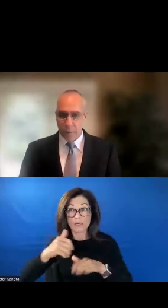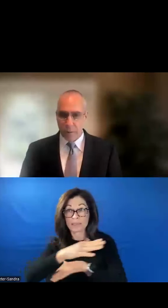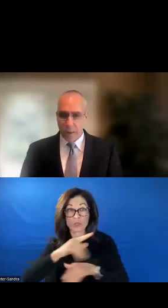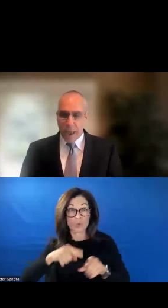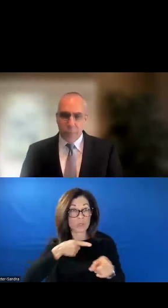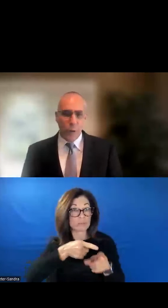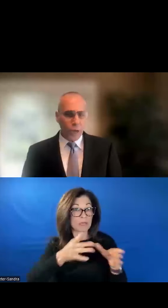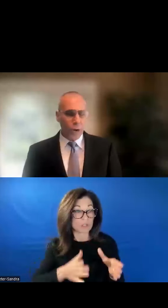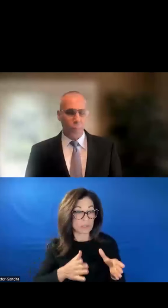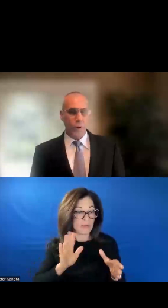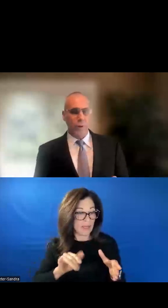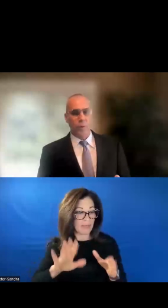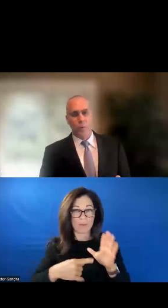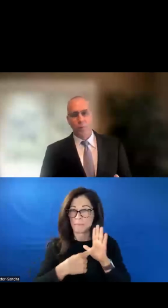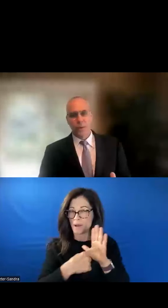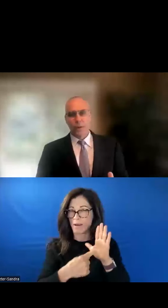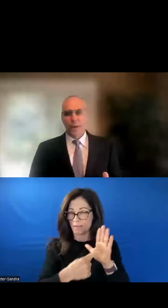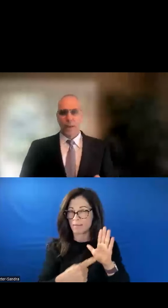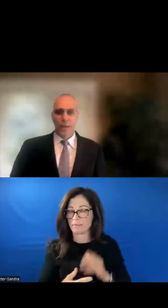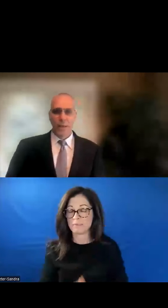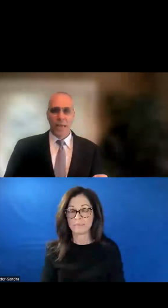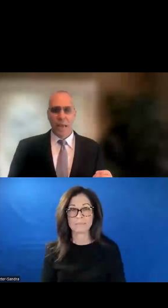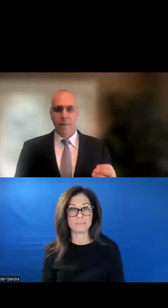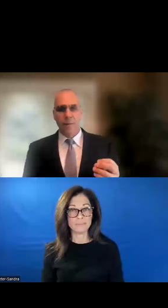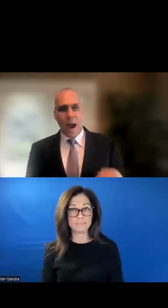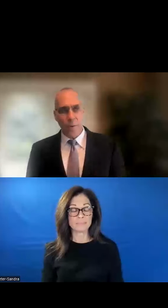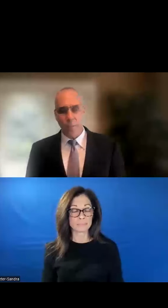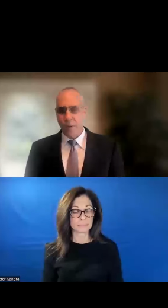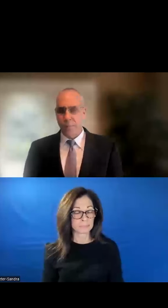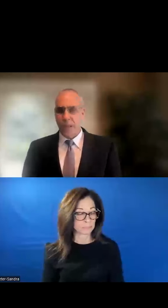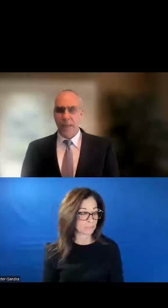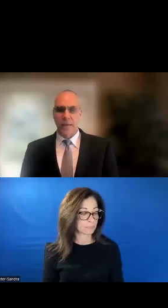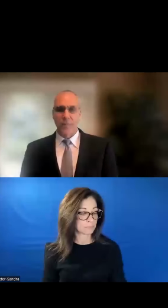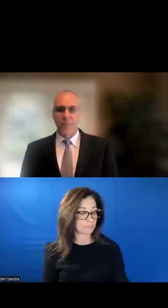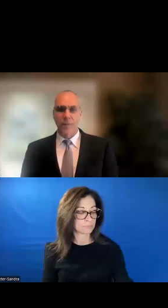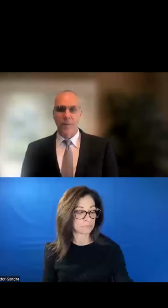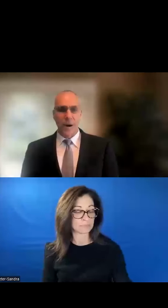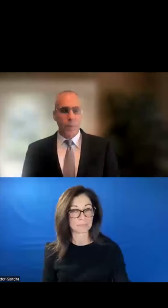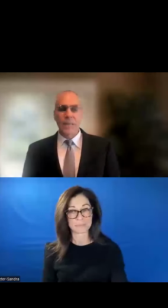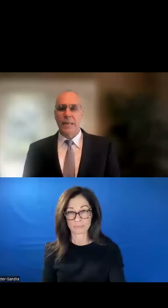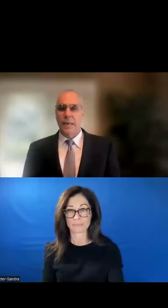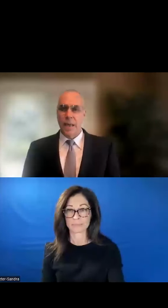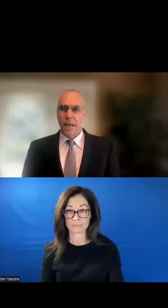IF YOU LOOK AT EMERGENCY ROOMS, THE ENVIRONMENT IS VERY BUSY. IT